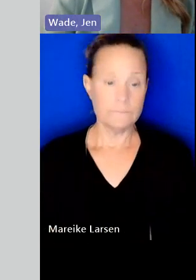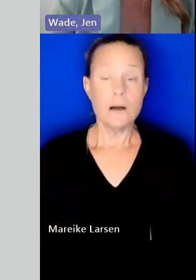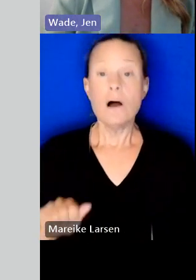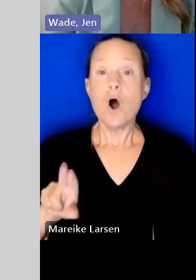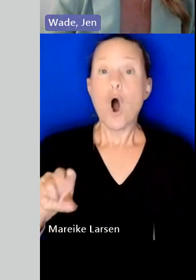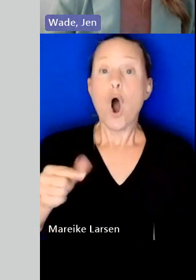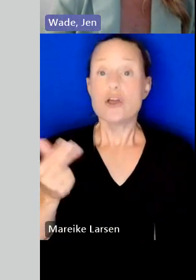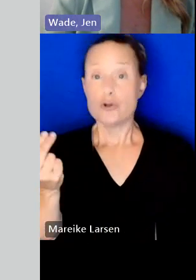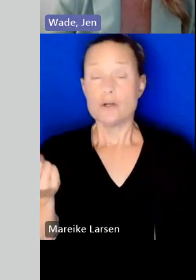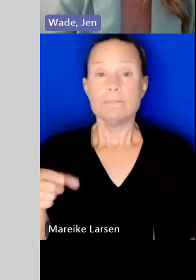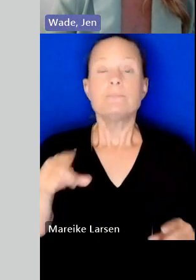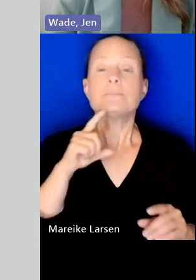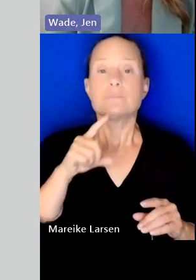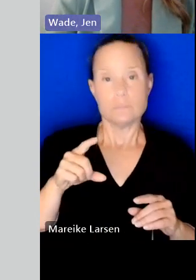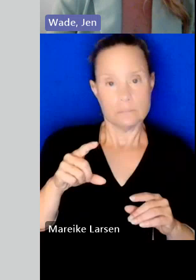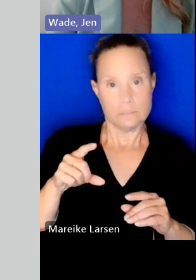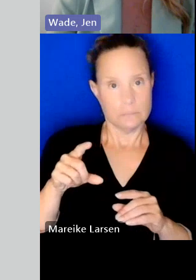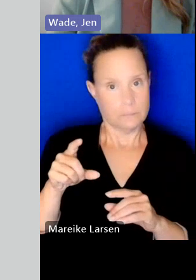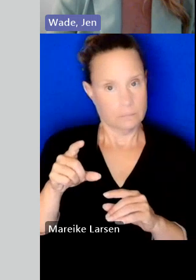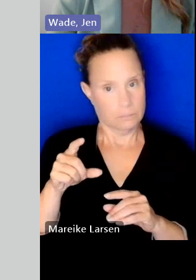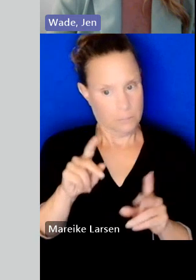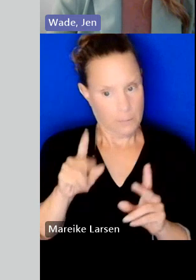On August 13th, Provisional sub recipients may be